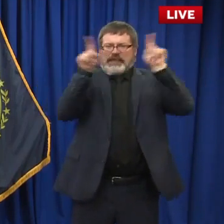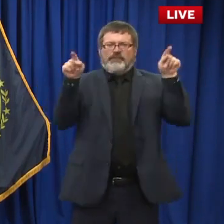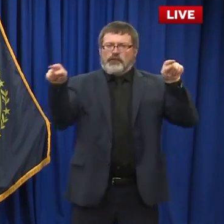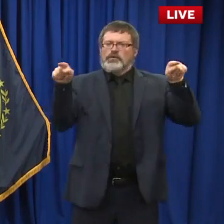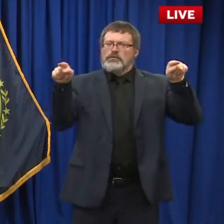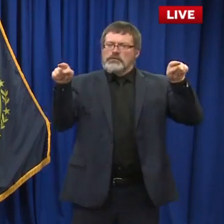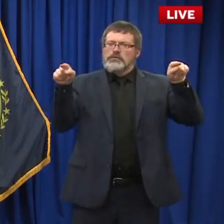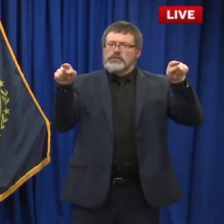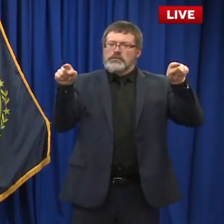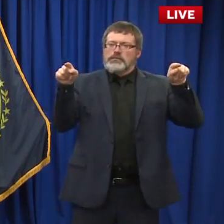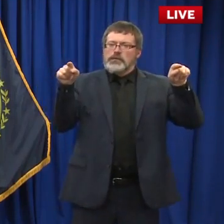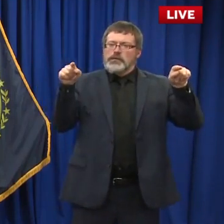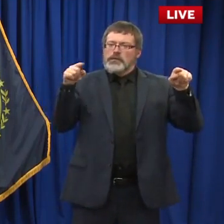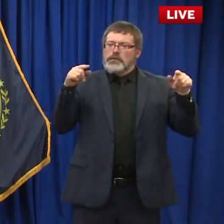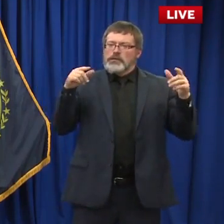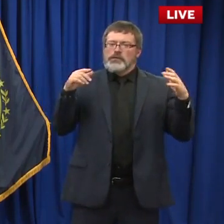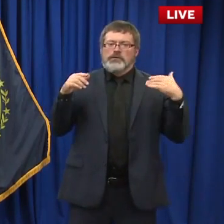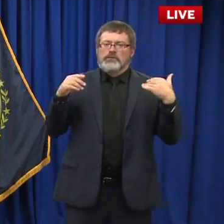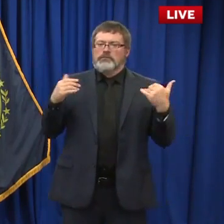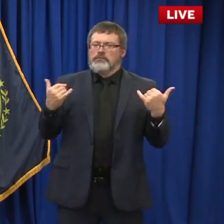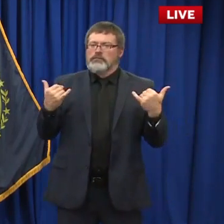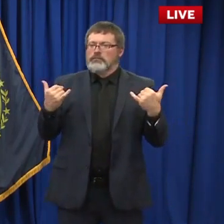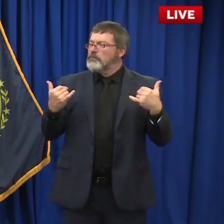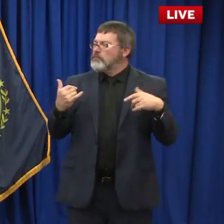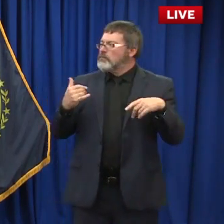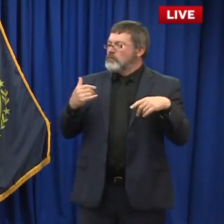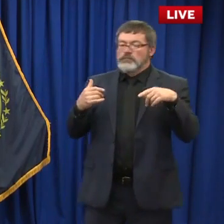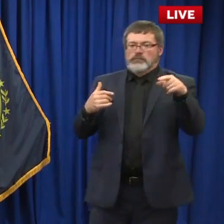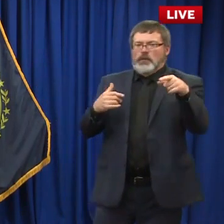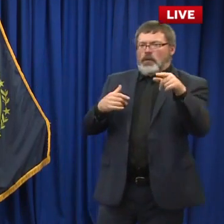COMING IN THE STIMULUS BILL, SO WE JUST HOPE IT GETS PUT BACK IN.